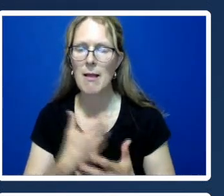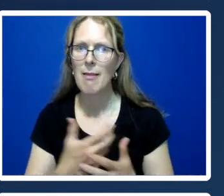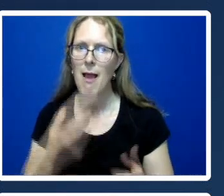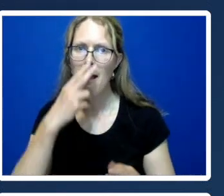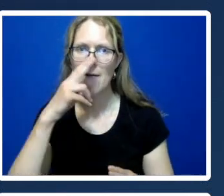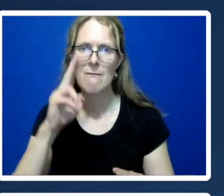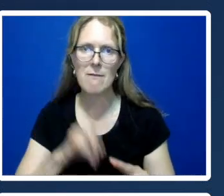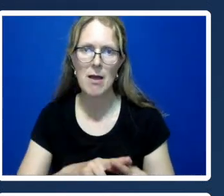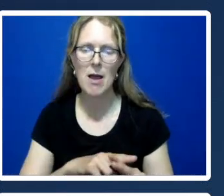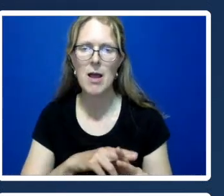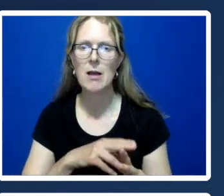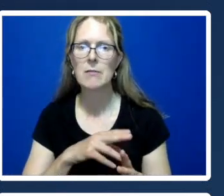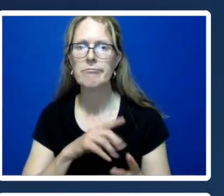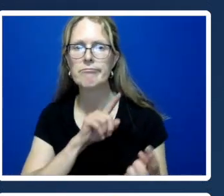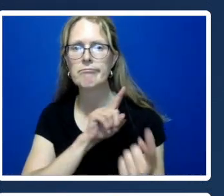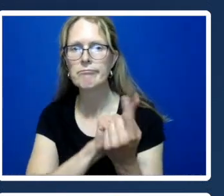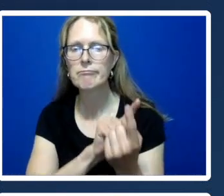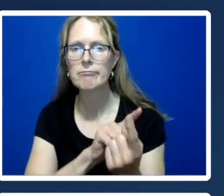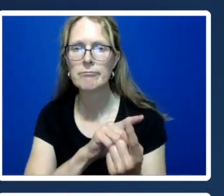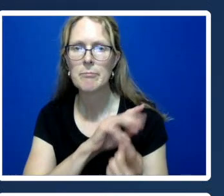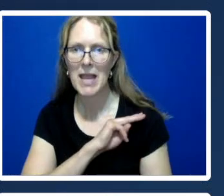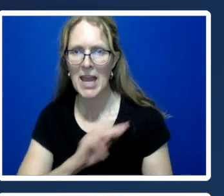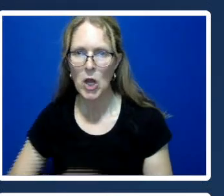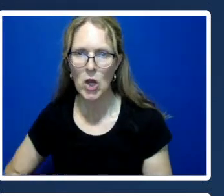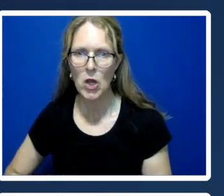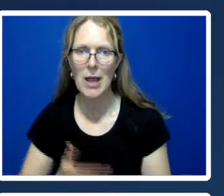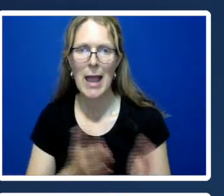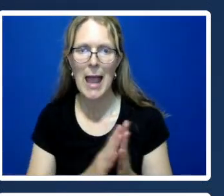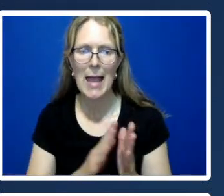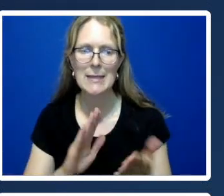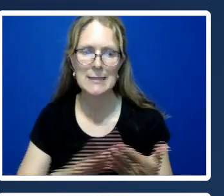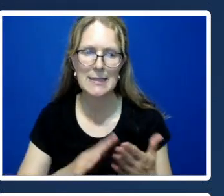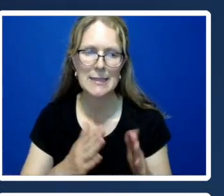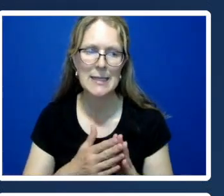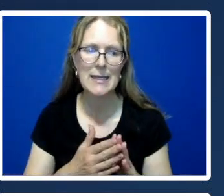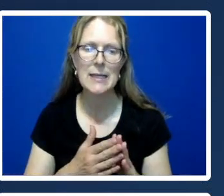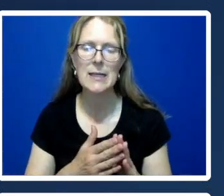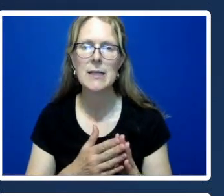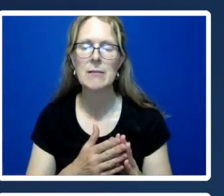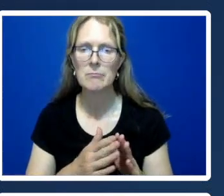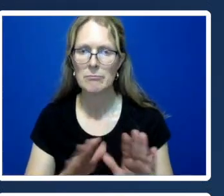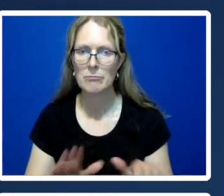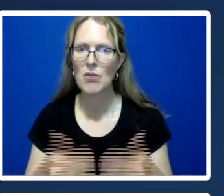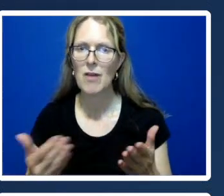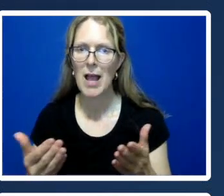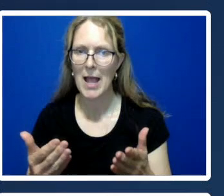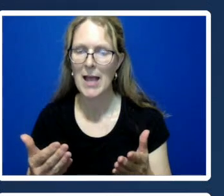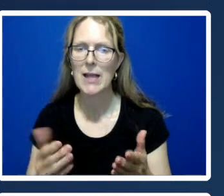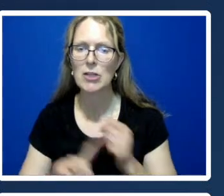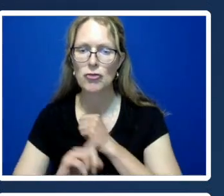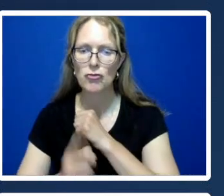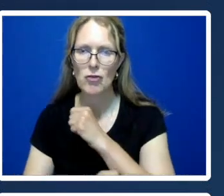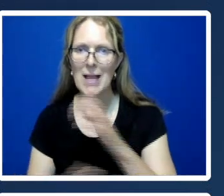and asking the city to give them some trash cans that they could paint and make -- they